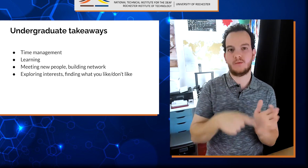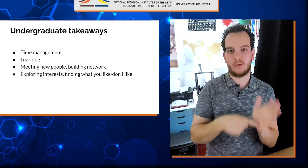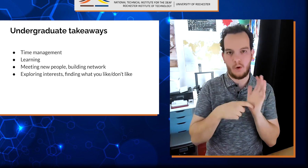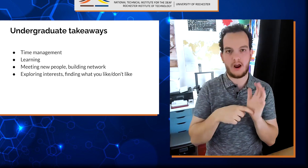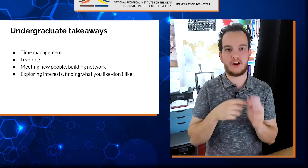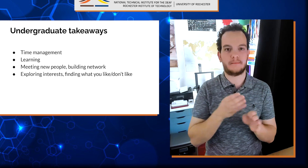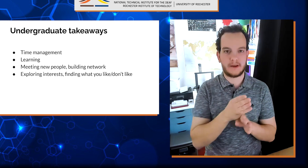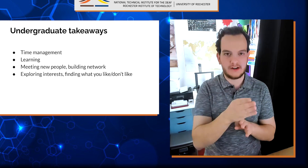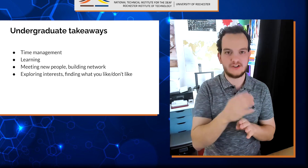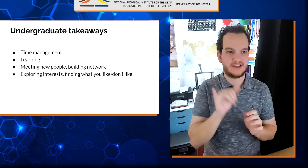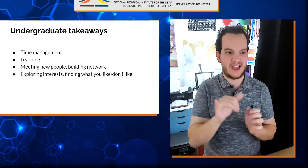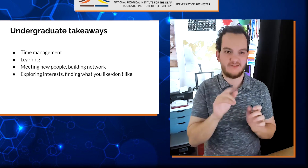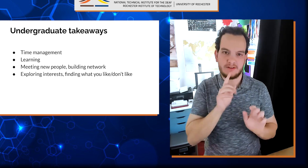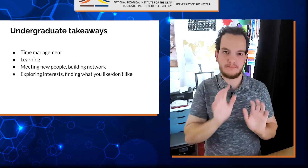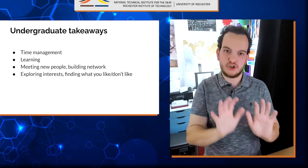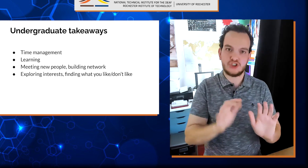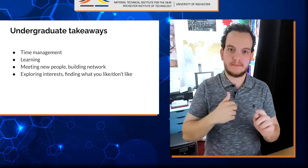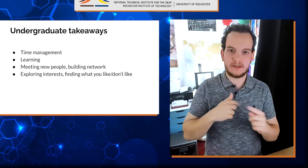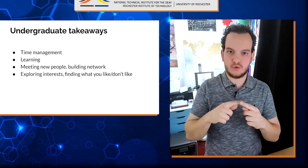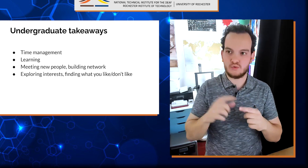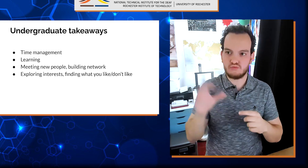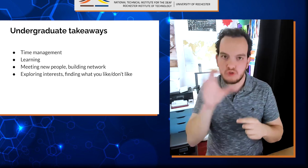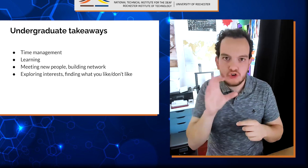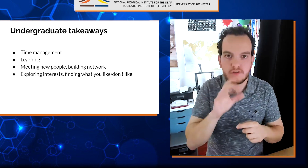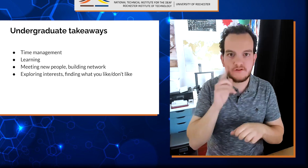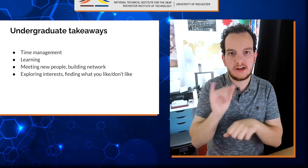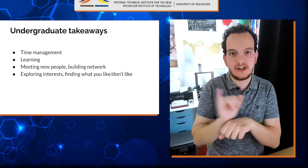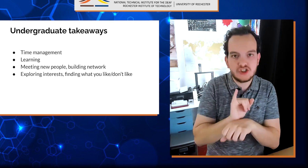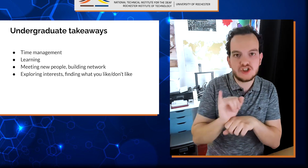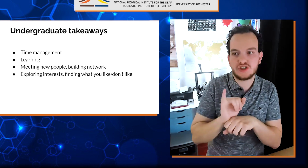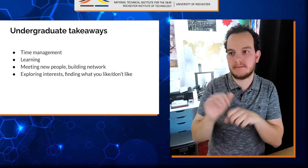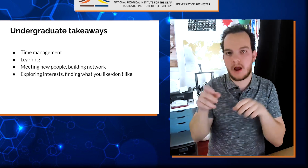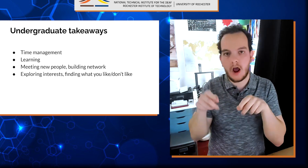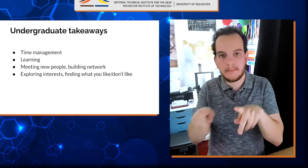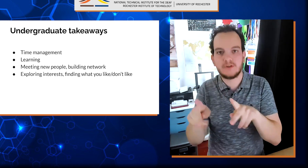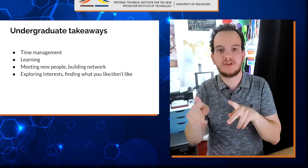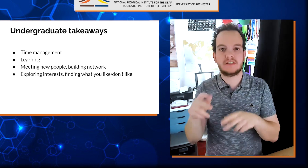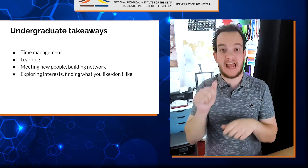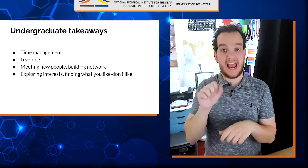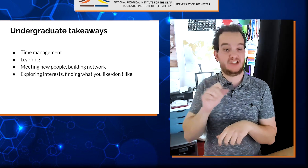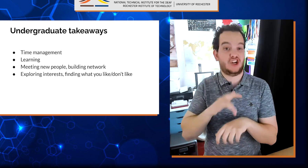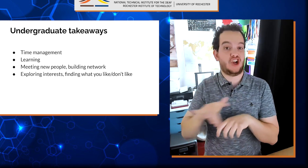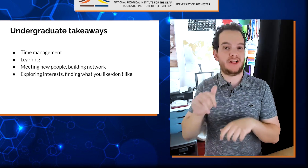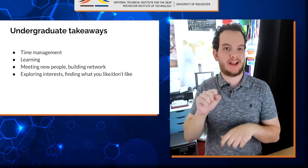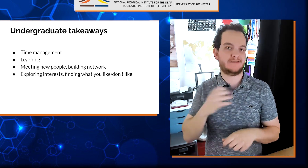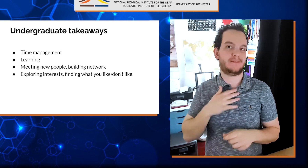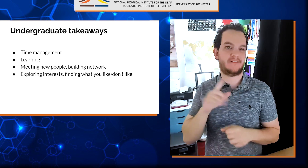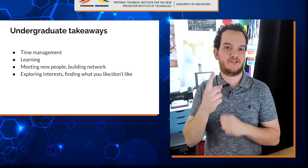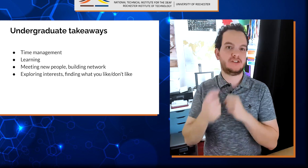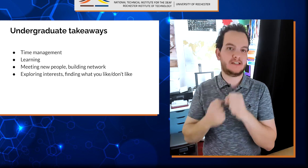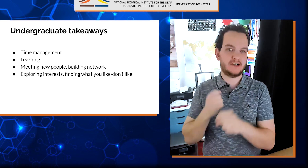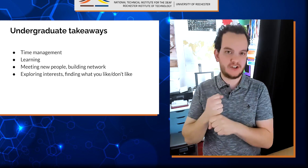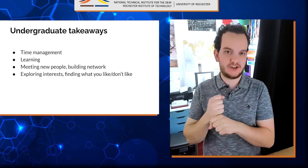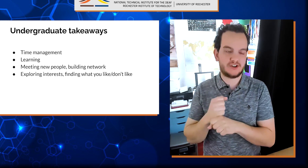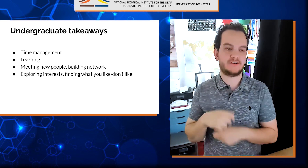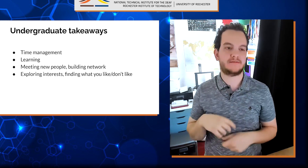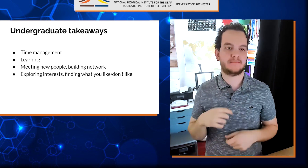My major did require those, so that was a good push for me to look for internship and co-op opportunities.